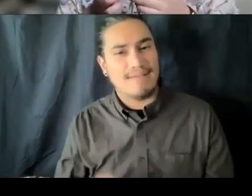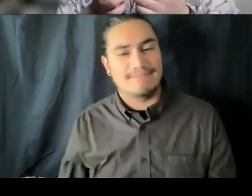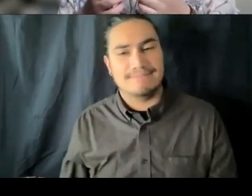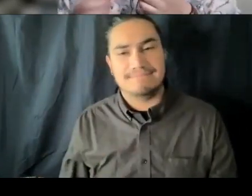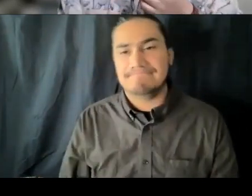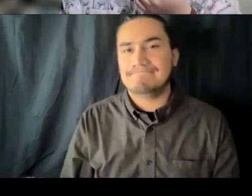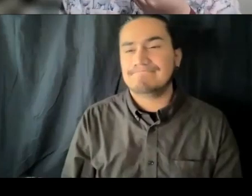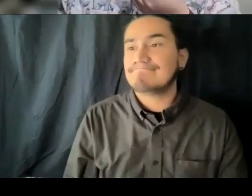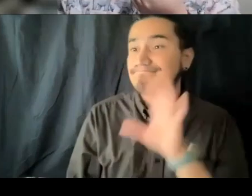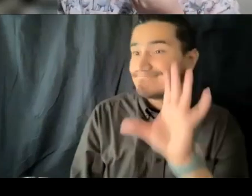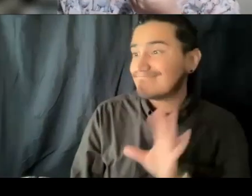Great.